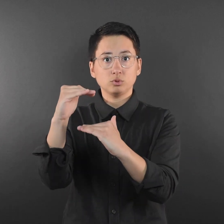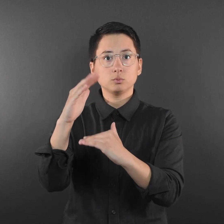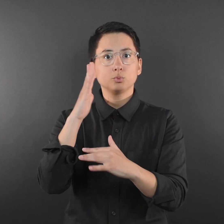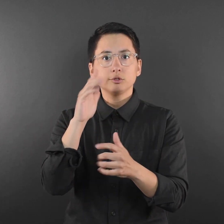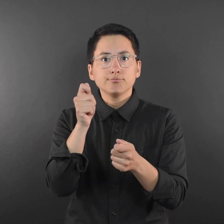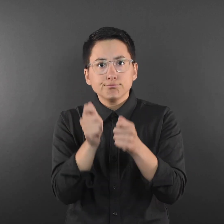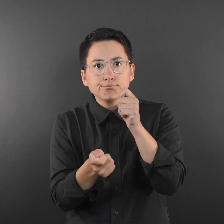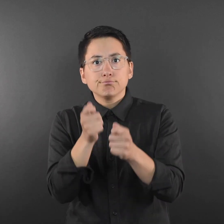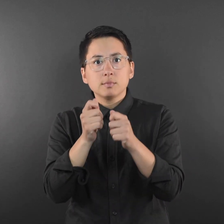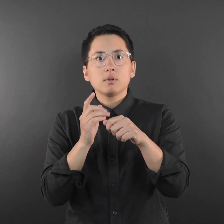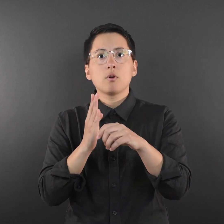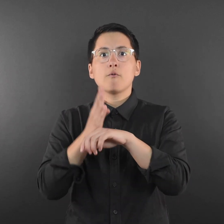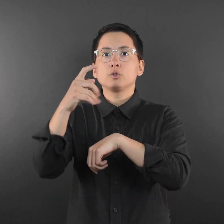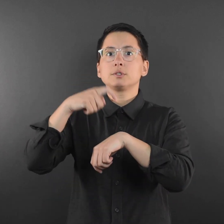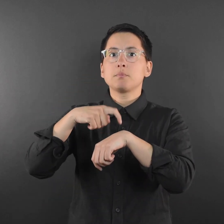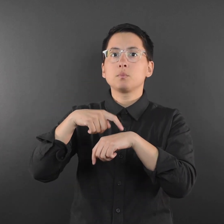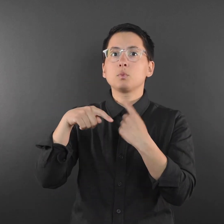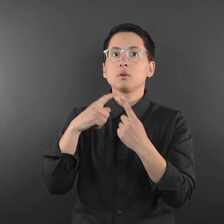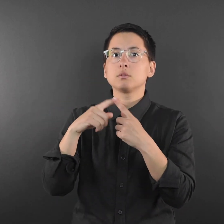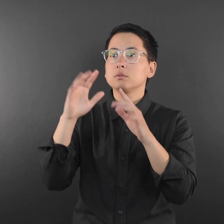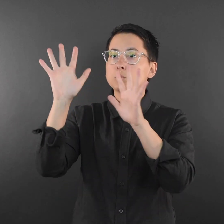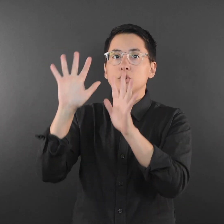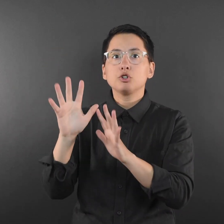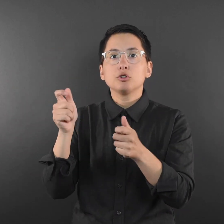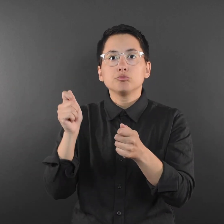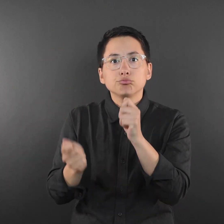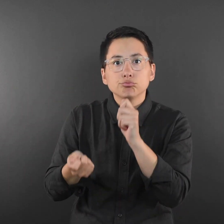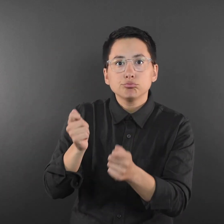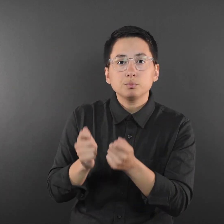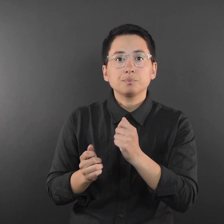Burning restrictions will be adjusted as conditions change.